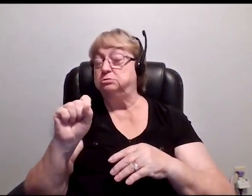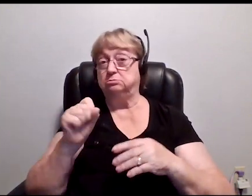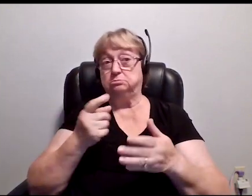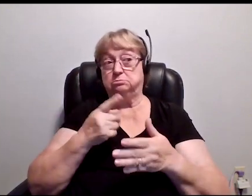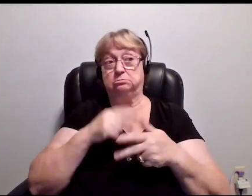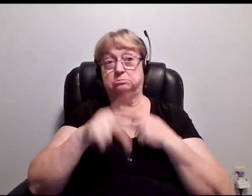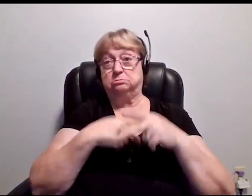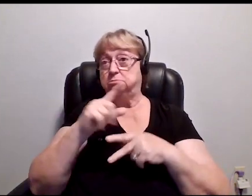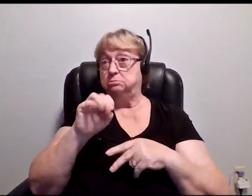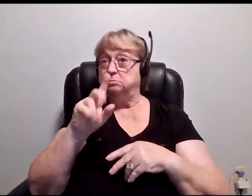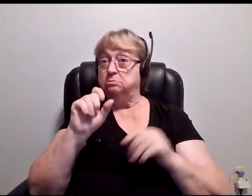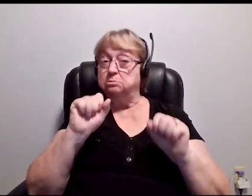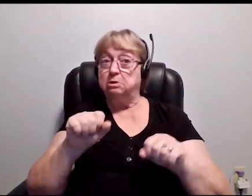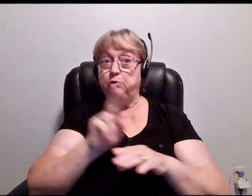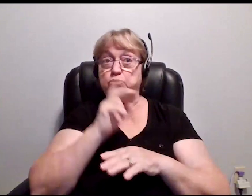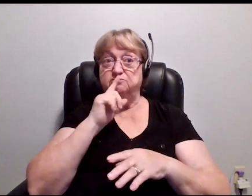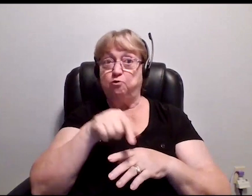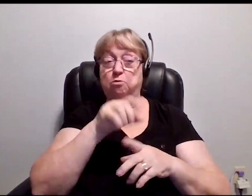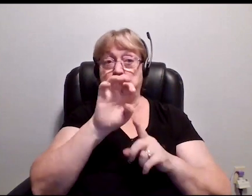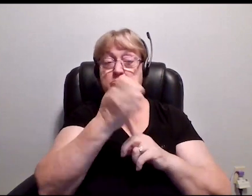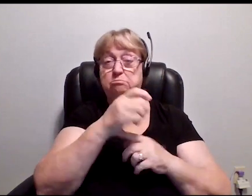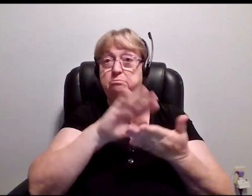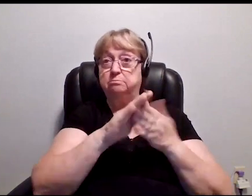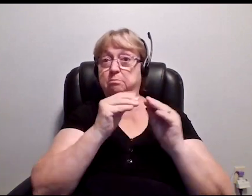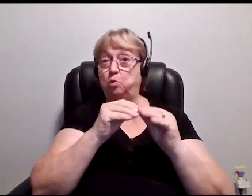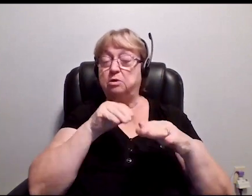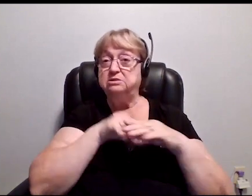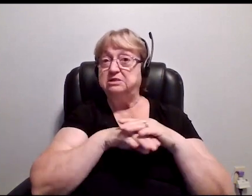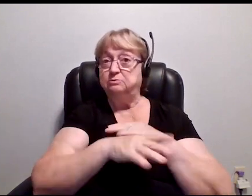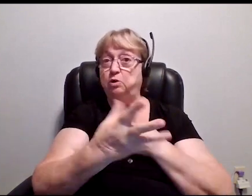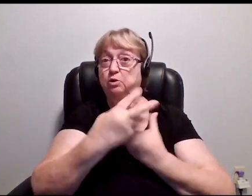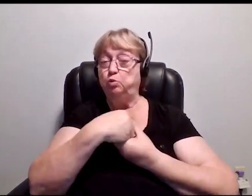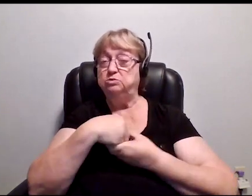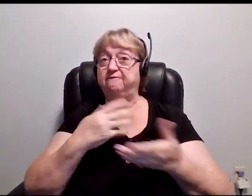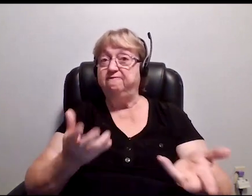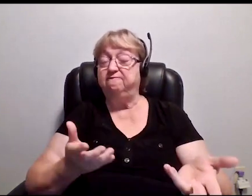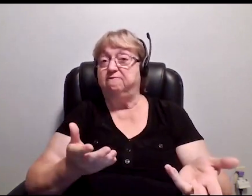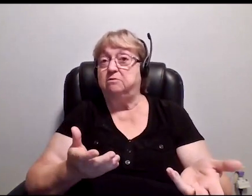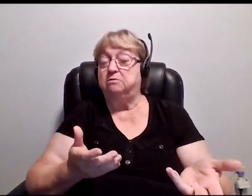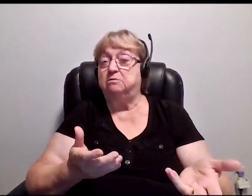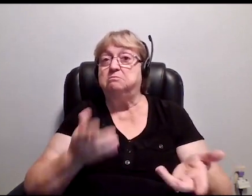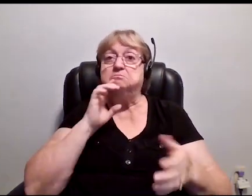specifically to make the environment more accessible and inclusive? For example, you could create a right-hand rule device